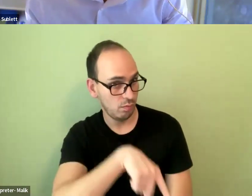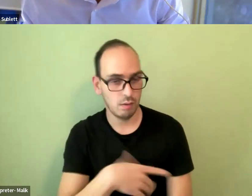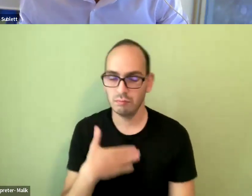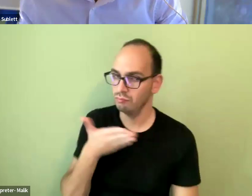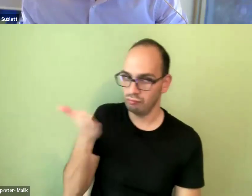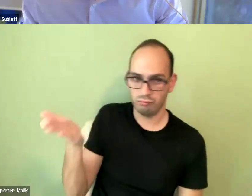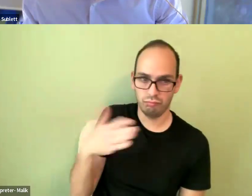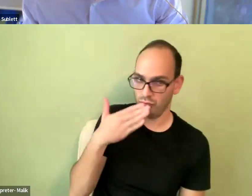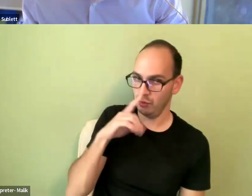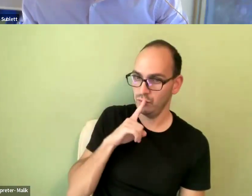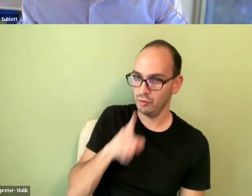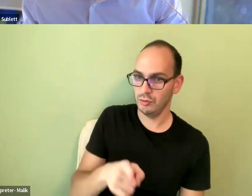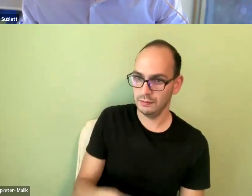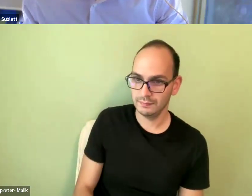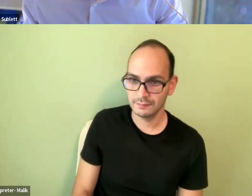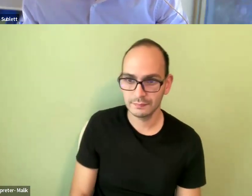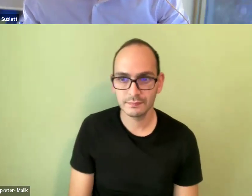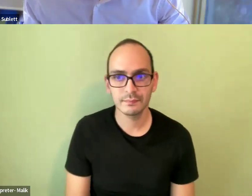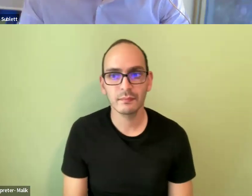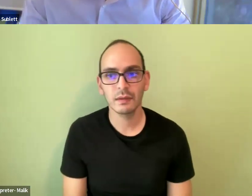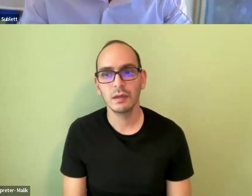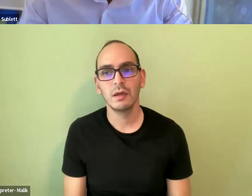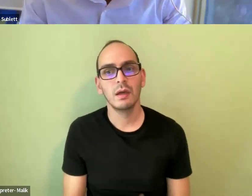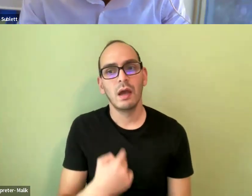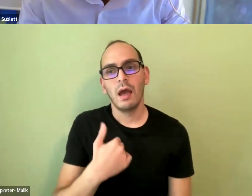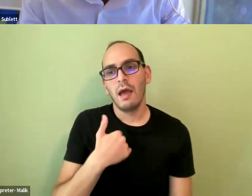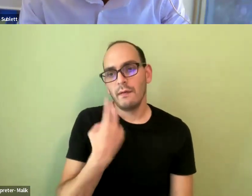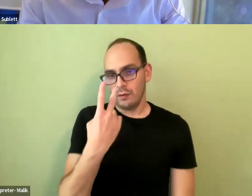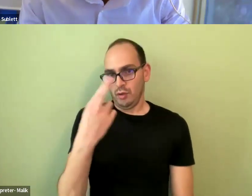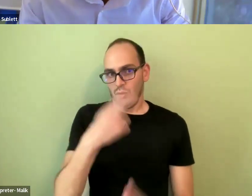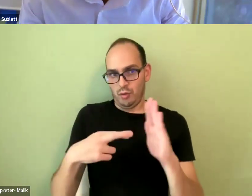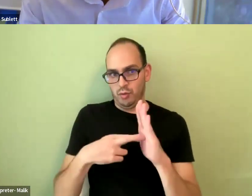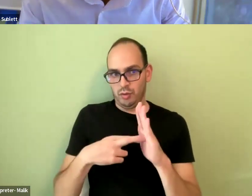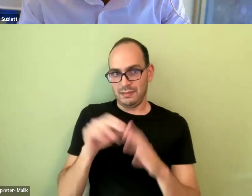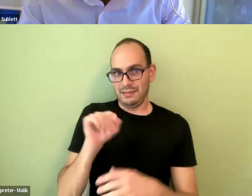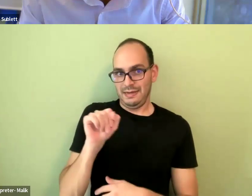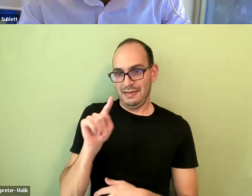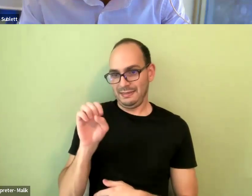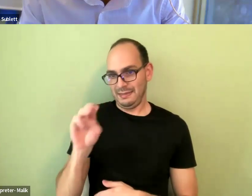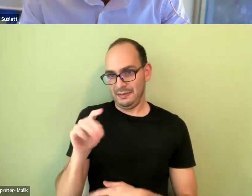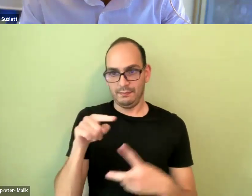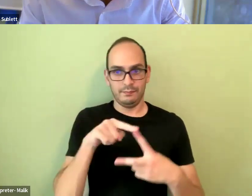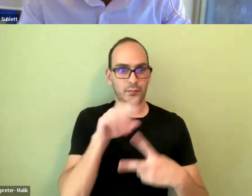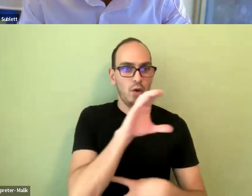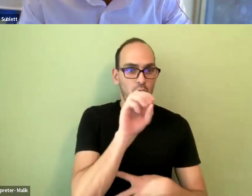I have two roles within S-STEM one is as a co-PI